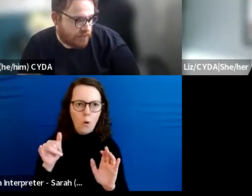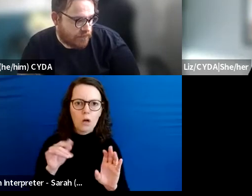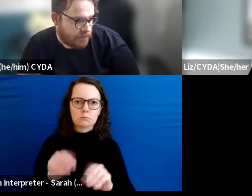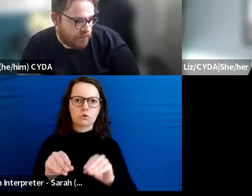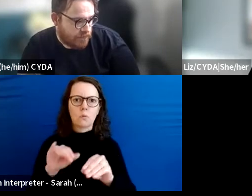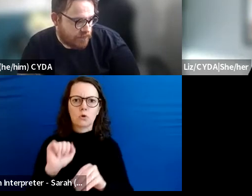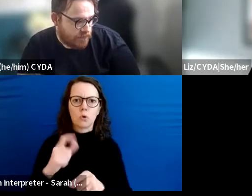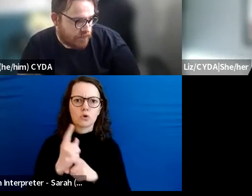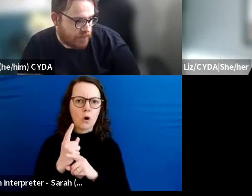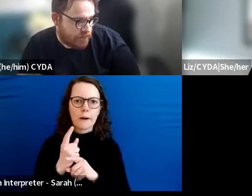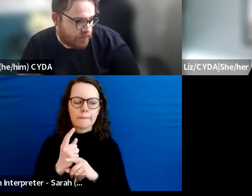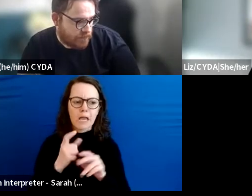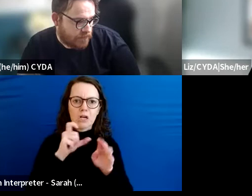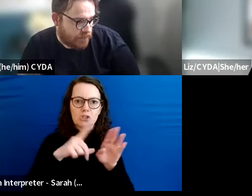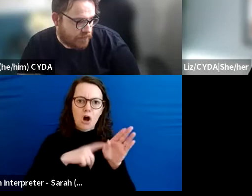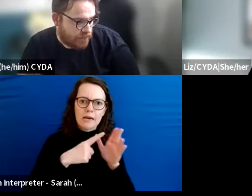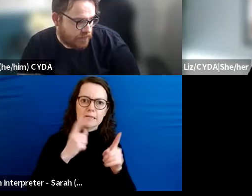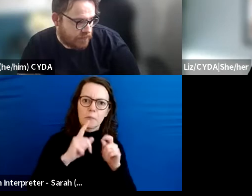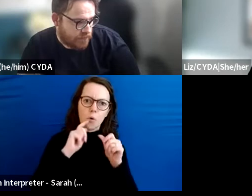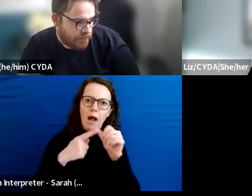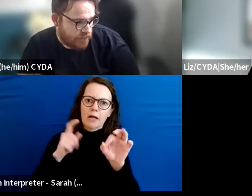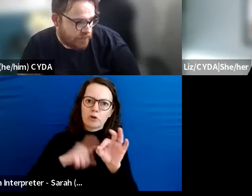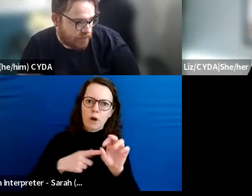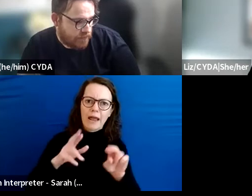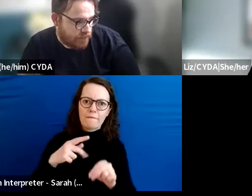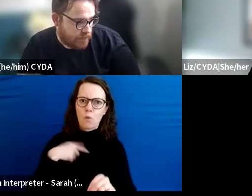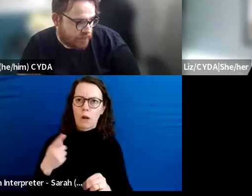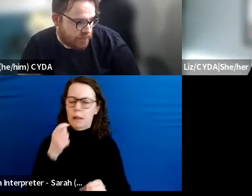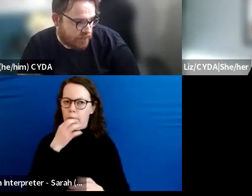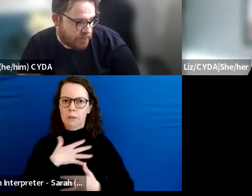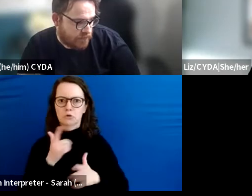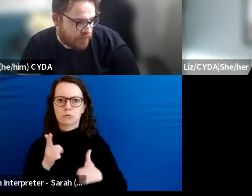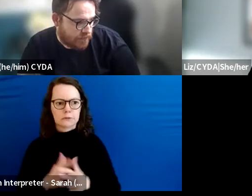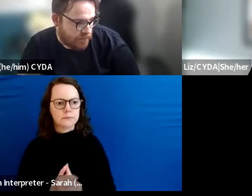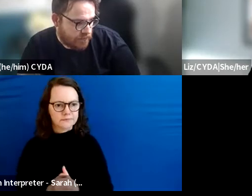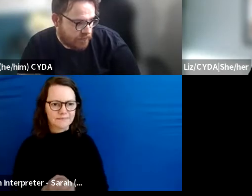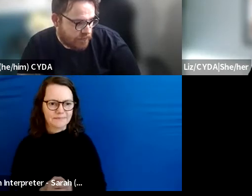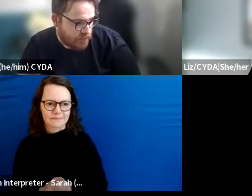We just want to make sure that everyone's needs a map, both yours and ours.